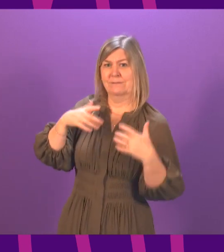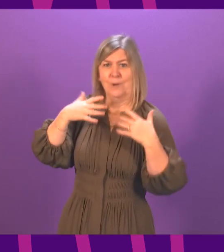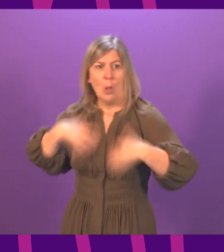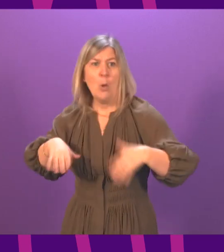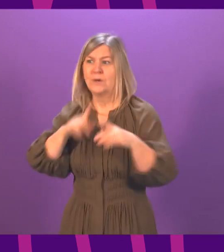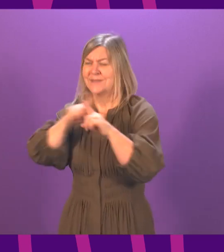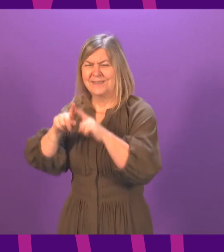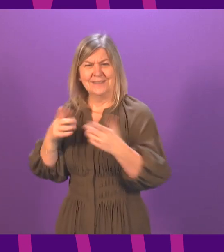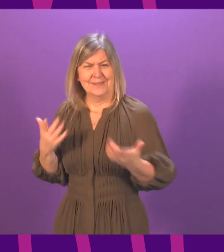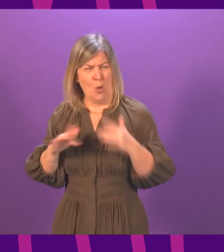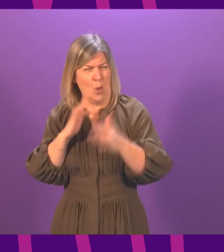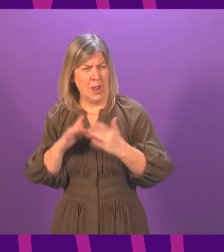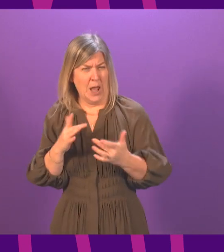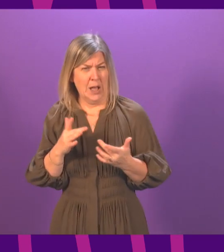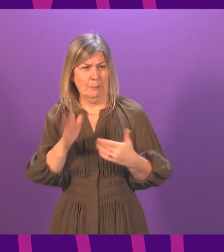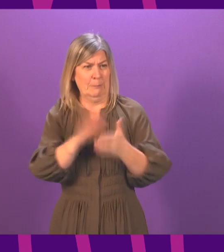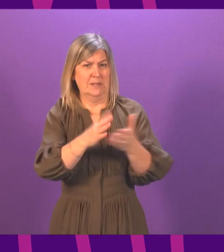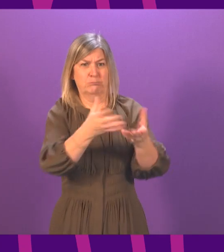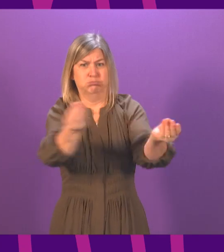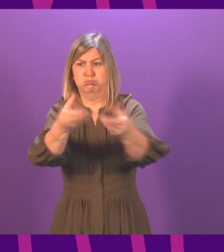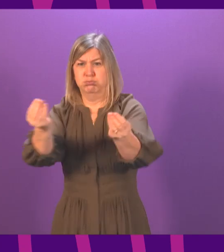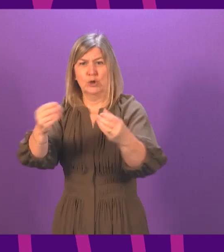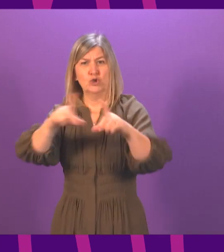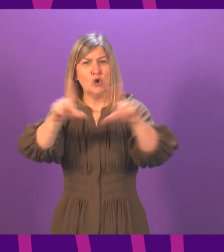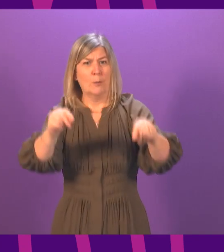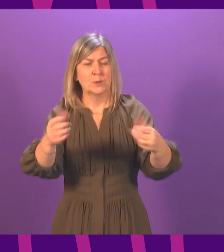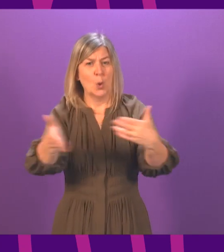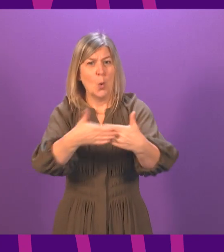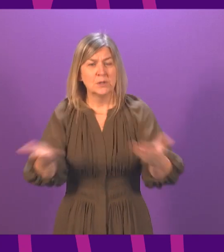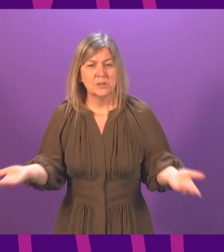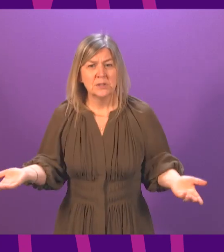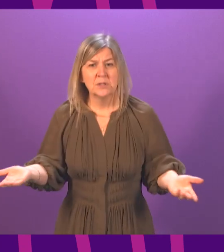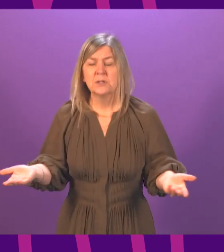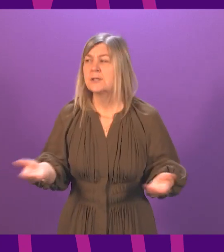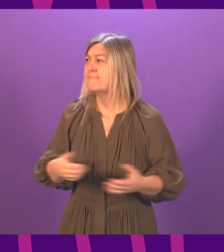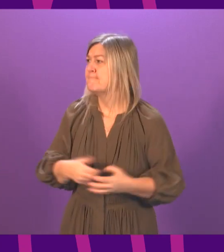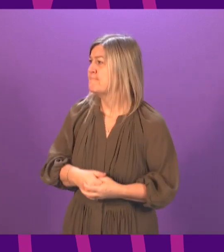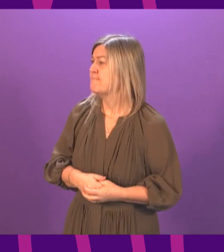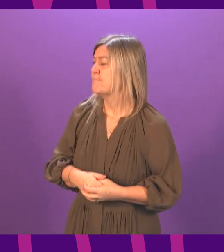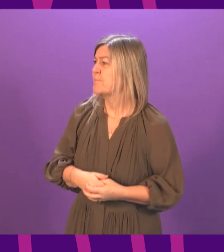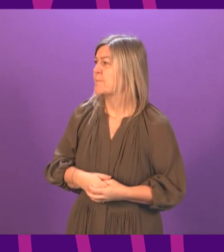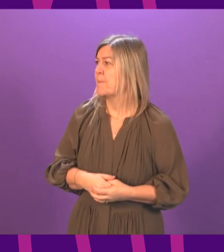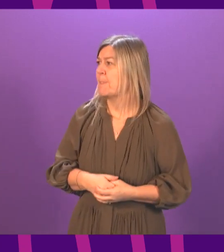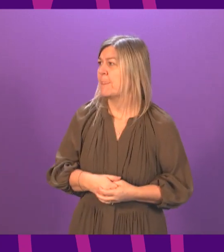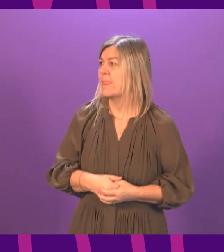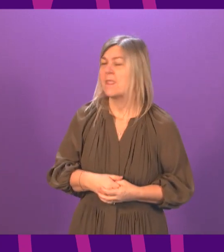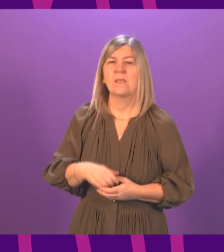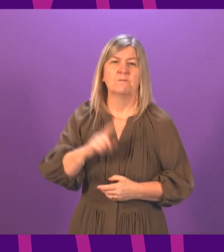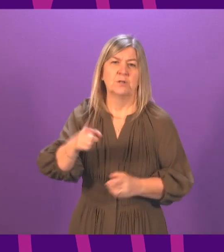The First Minister (Nicola Sturgeon): I was concerned to hear of the situation with Debenhams, and I know how distressing